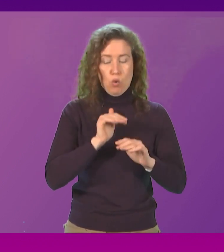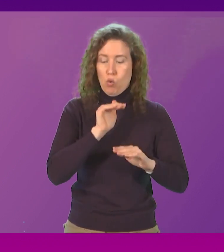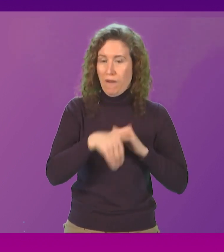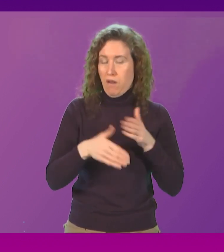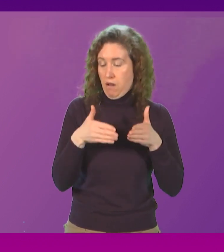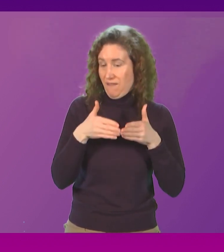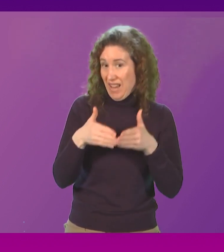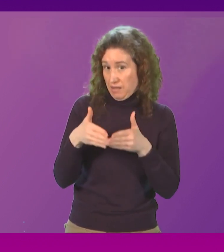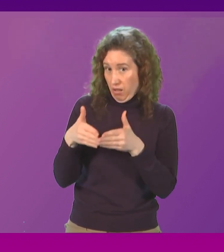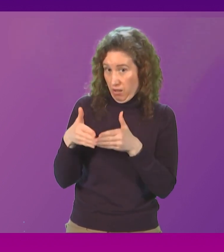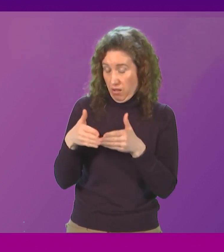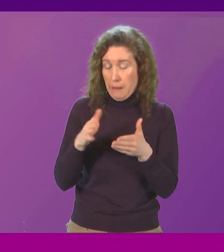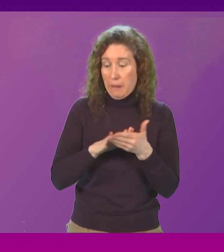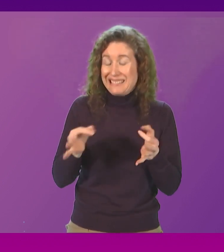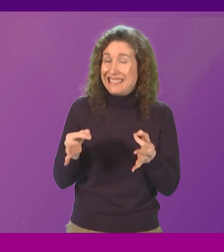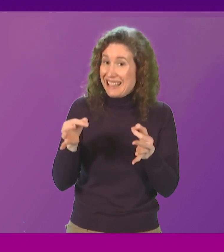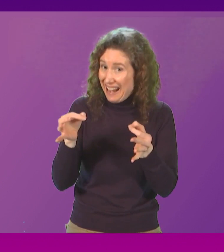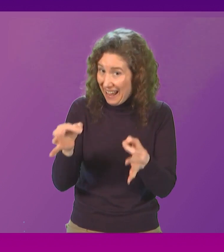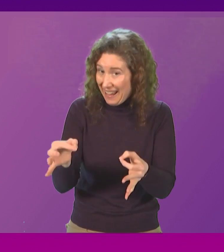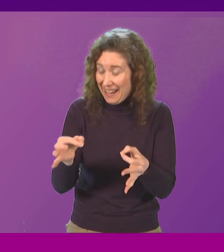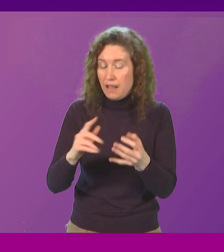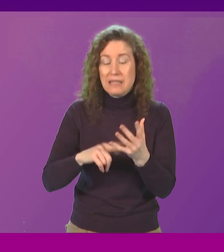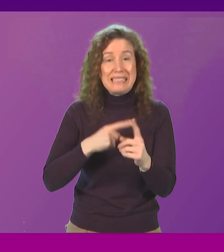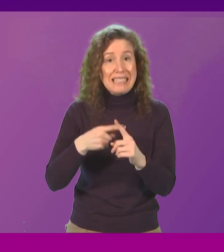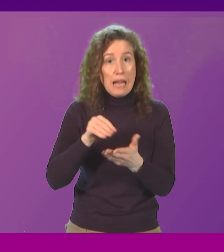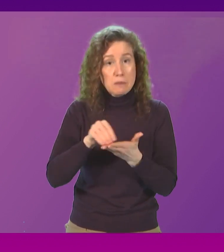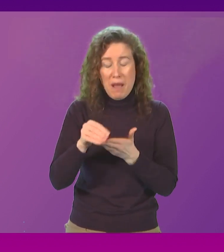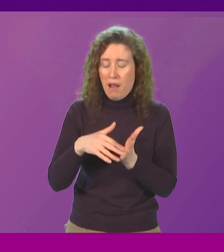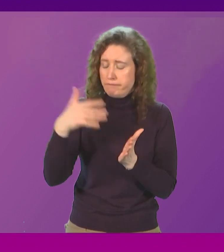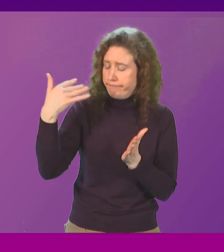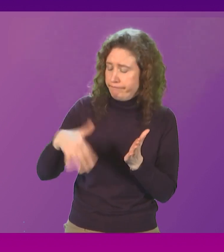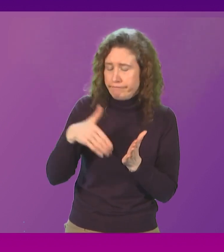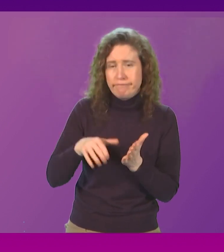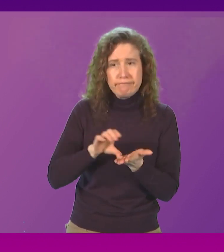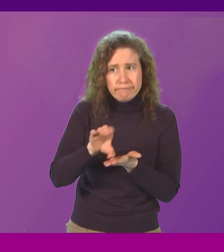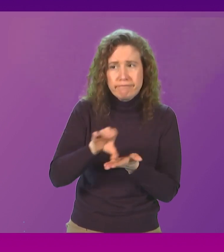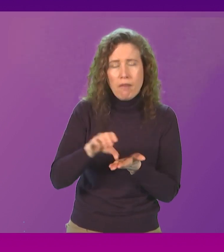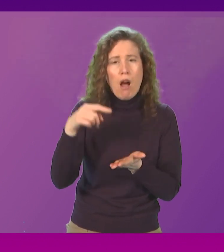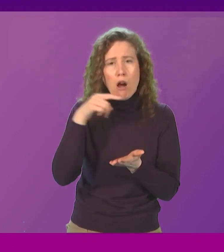to huge delays and costing taxpayers hundreds of millions of pounds.